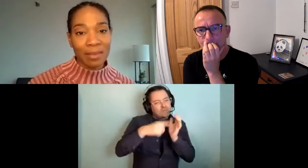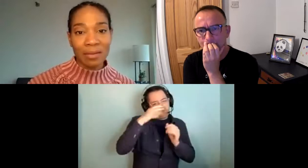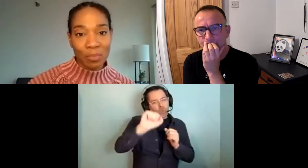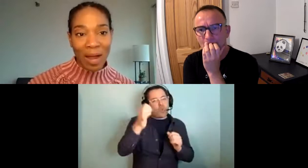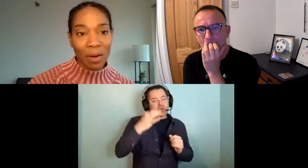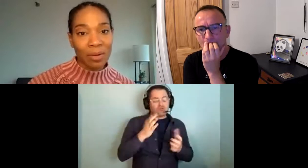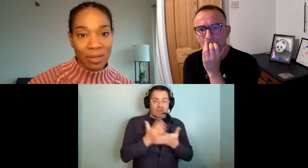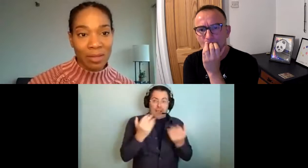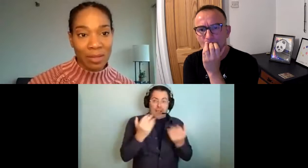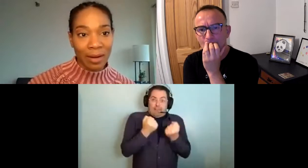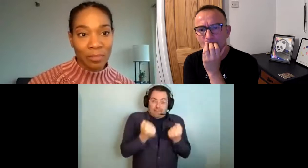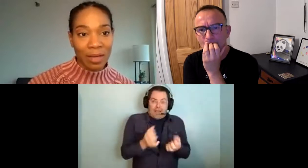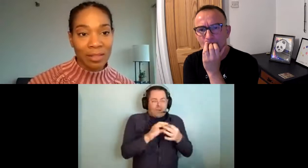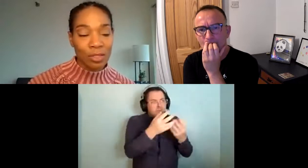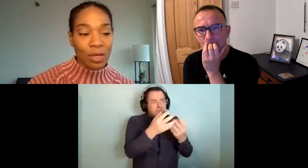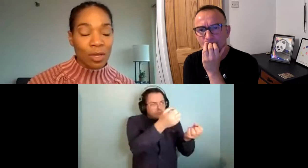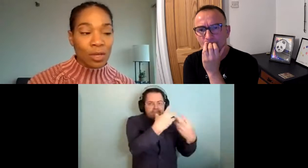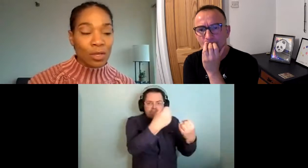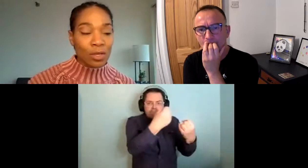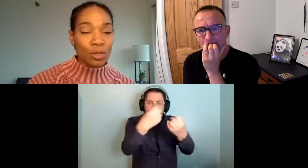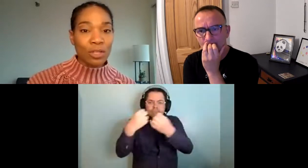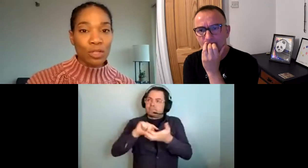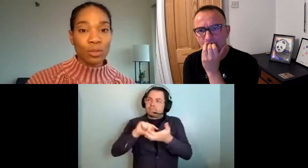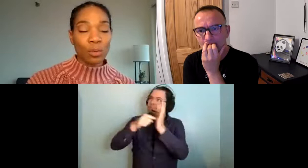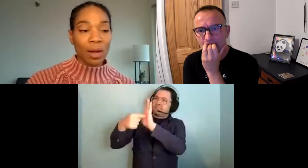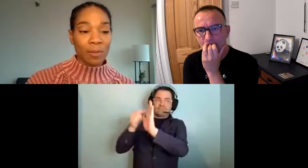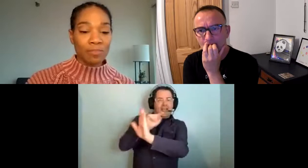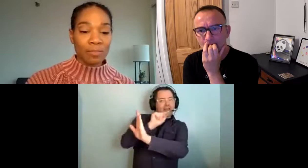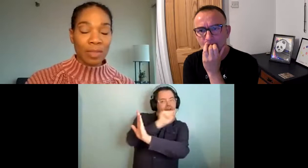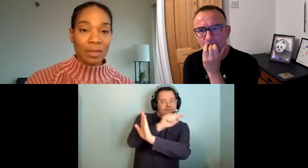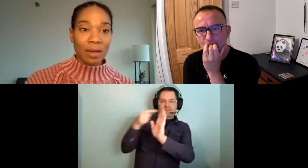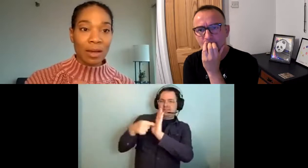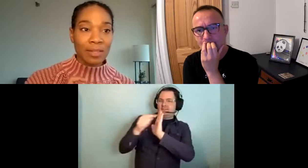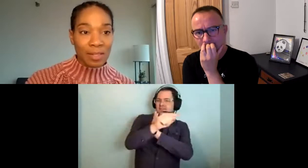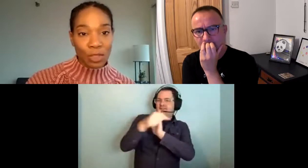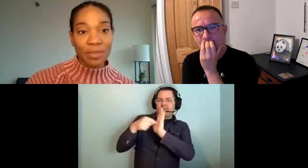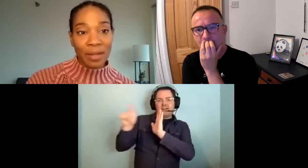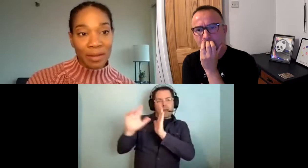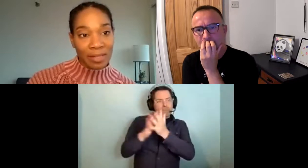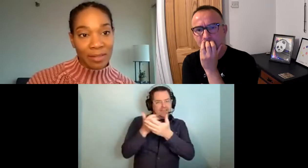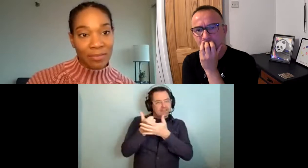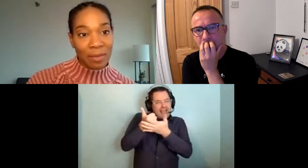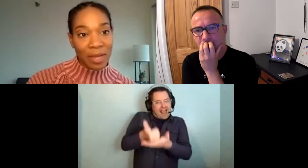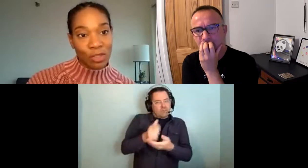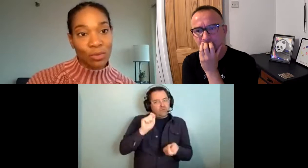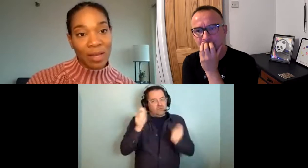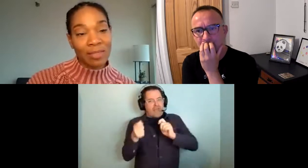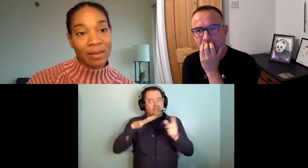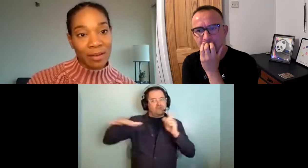sure that narrative is respectful and inclusive, because this_is your life, this_is your community and